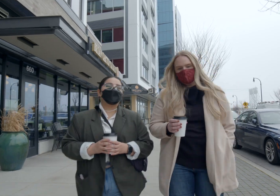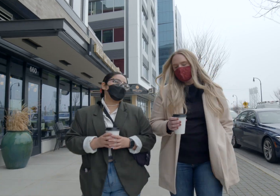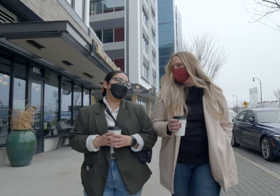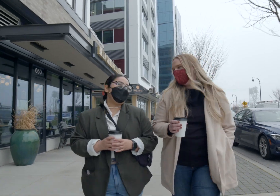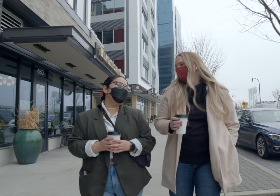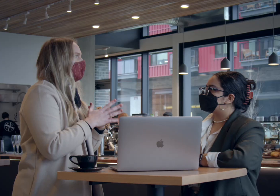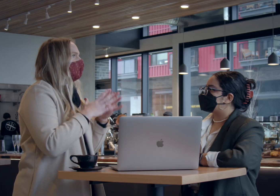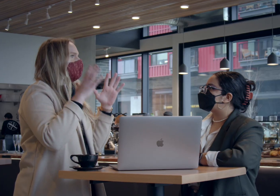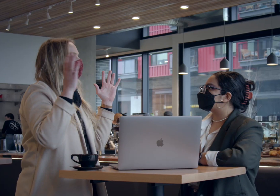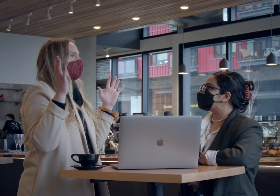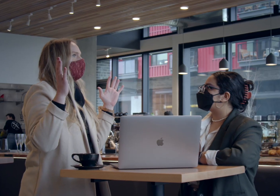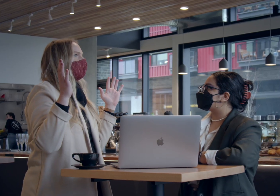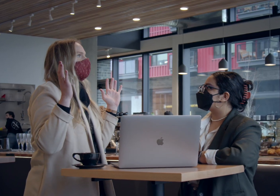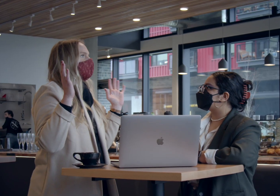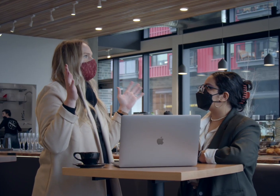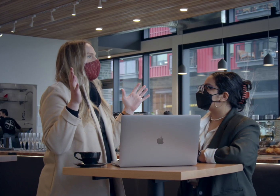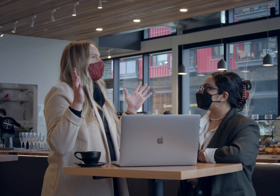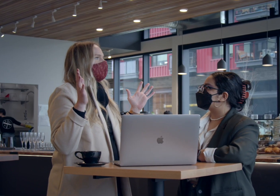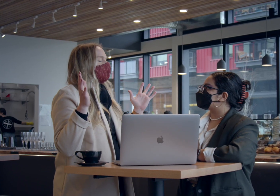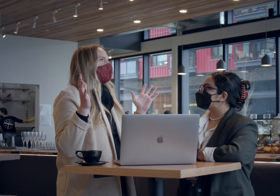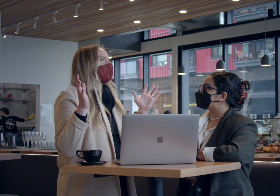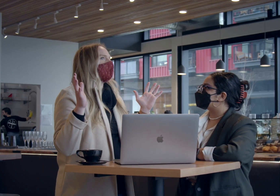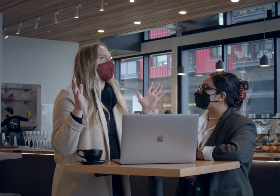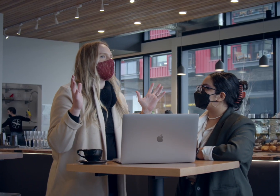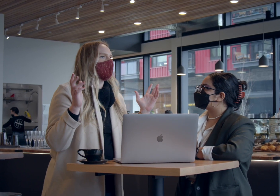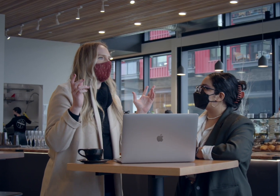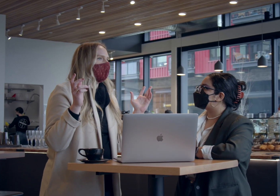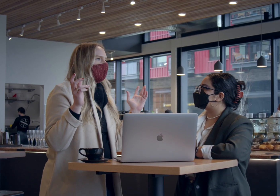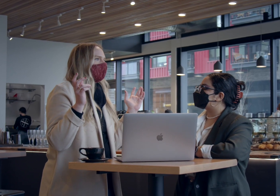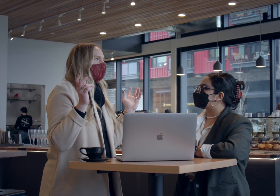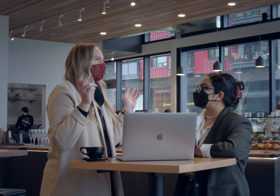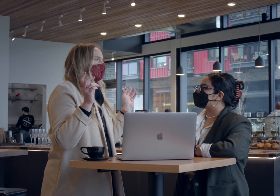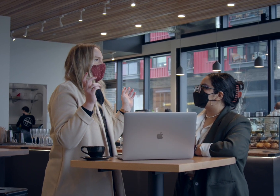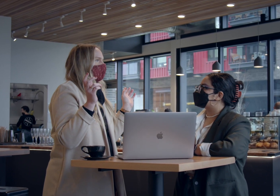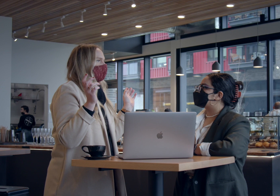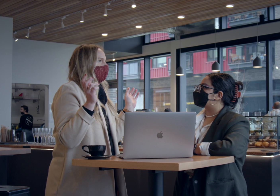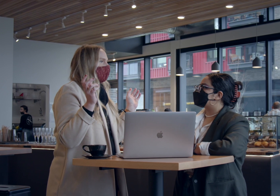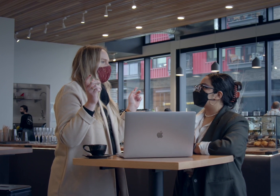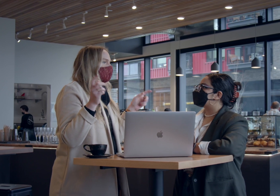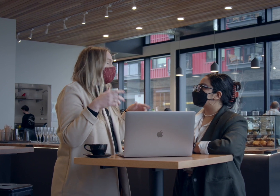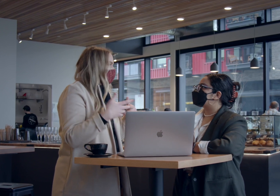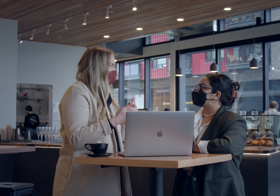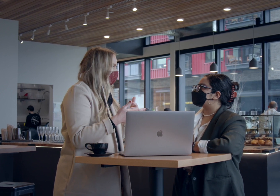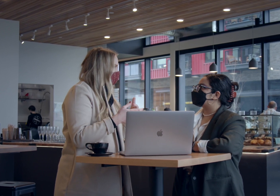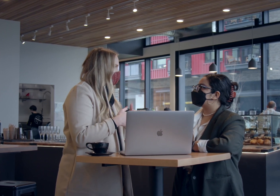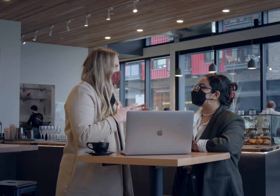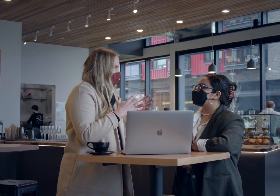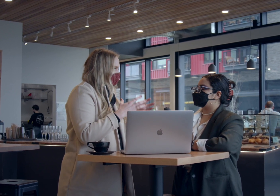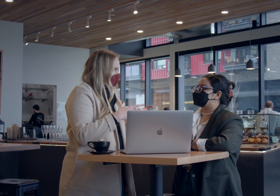Now, she’s leading projects at PointNorth Consulting, a successful communications and public affairs firm in Southwest Washington.